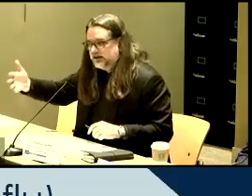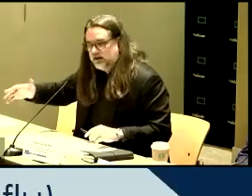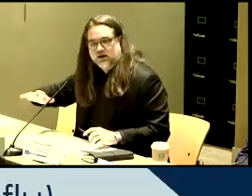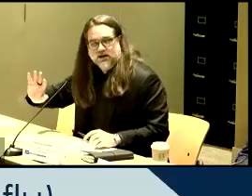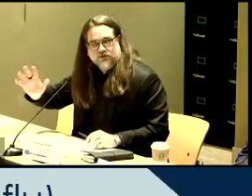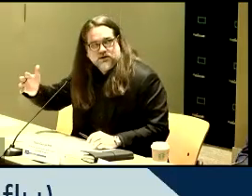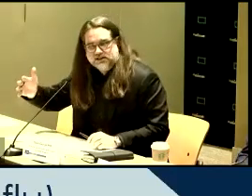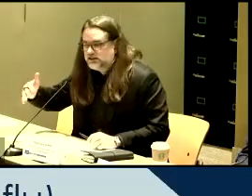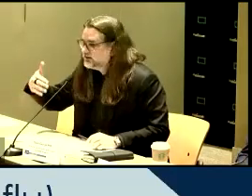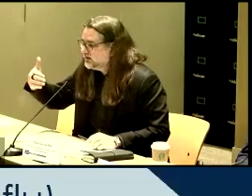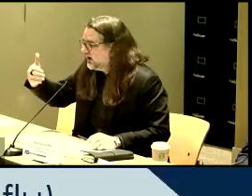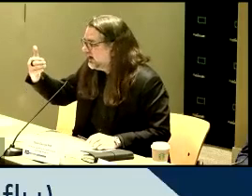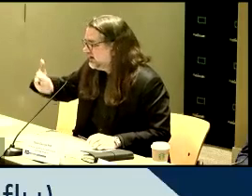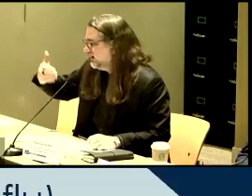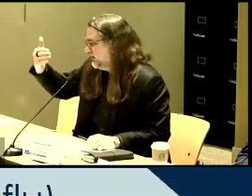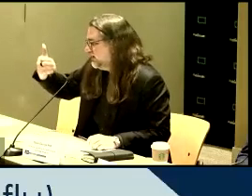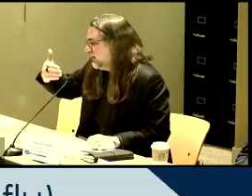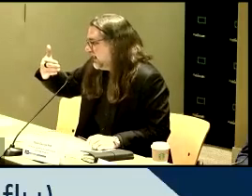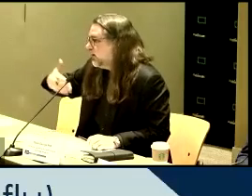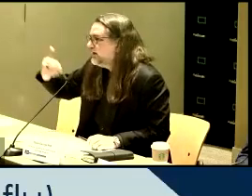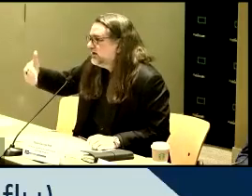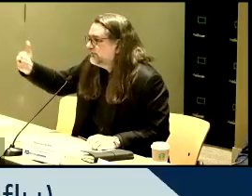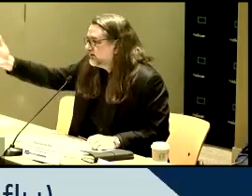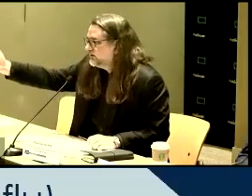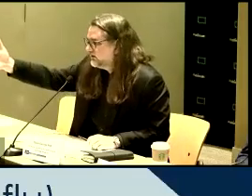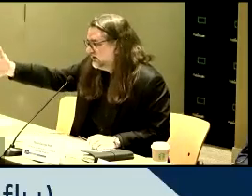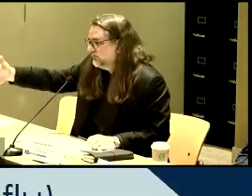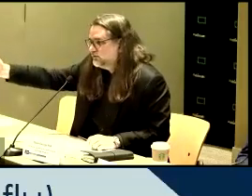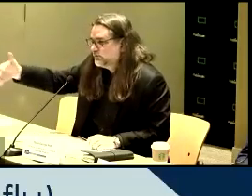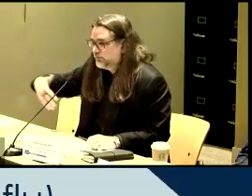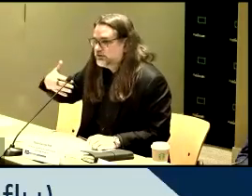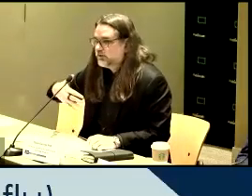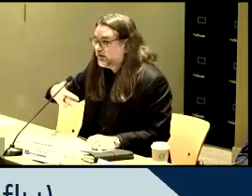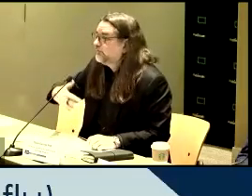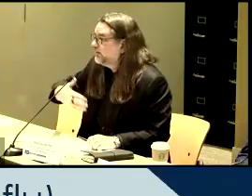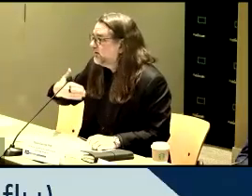And so R0 or Rt is the how many infectious individuals will be generated